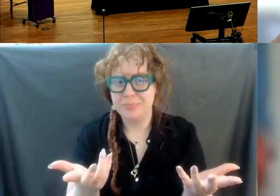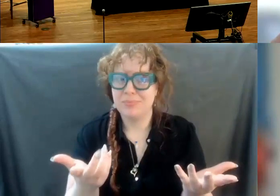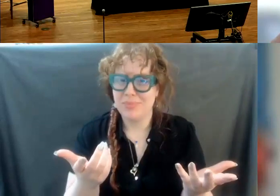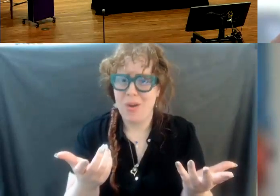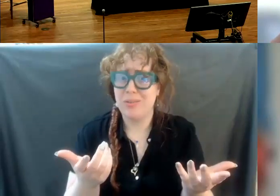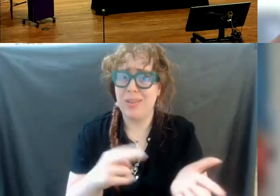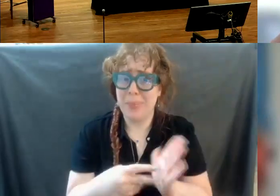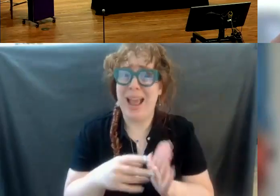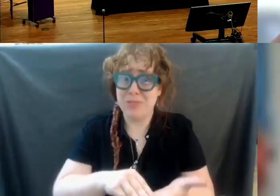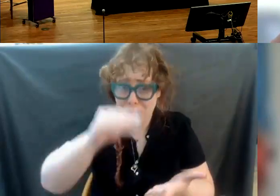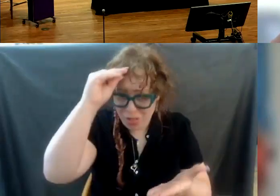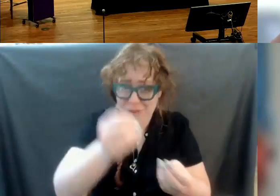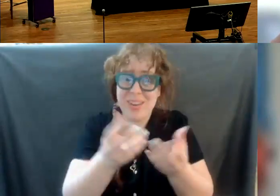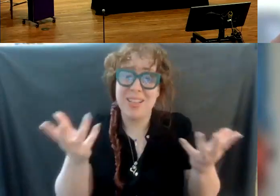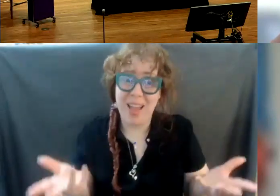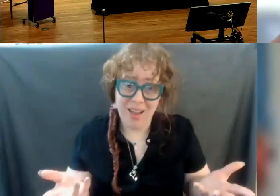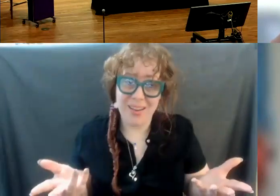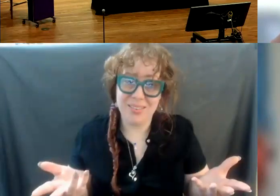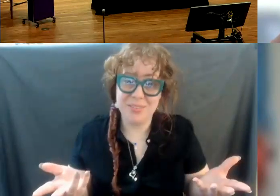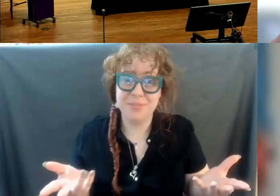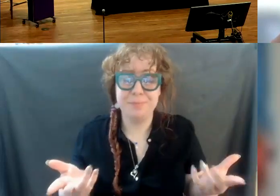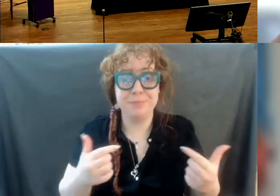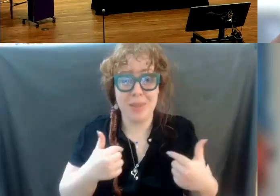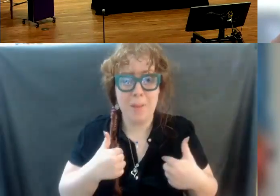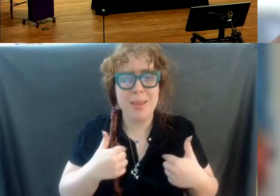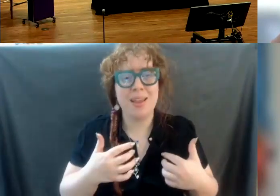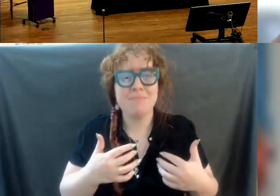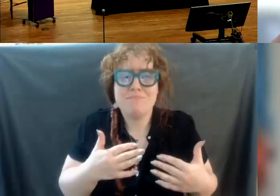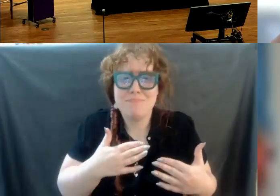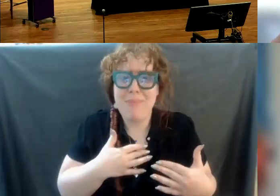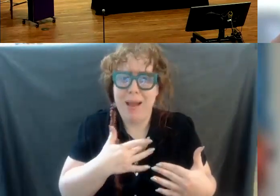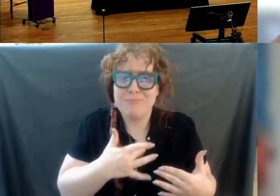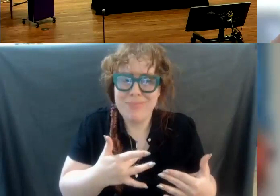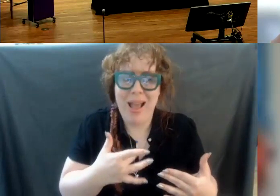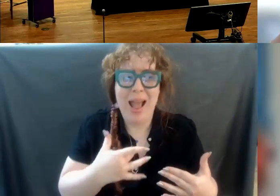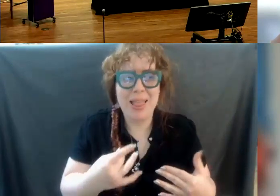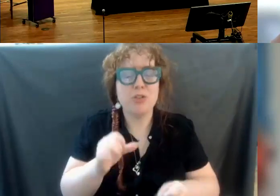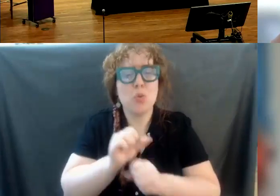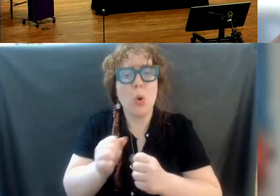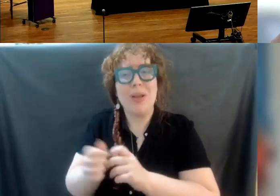I like to do community level things. I like to be with people and soon as you start talking policy, I get bored.